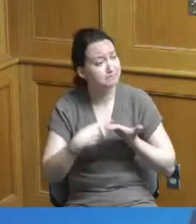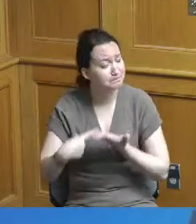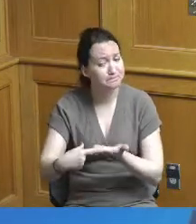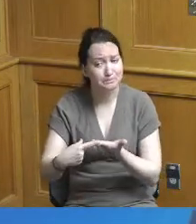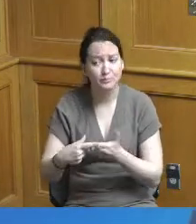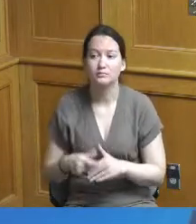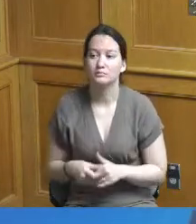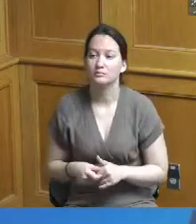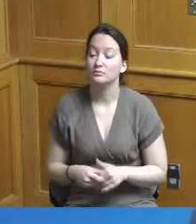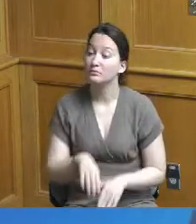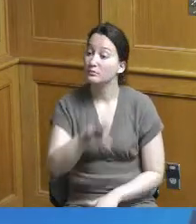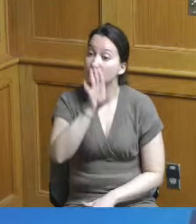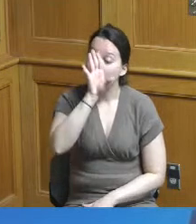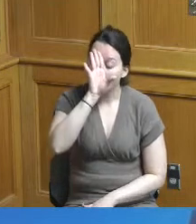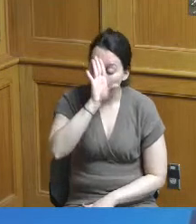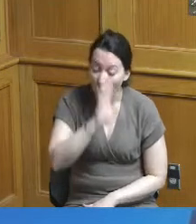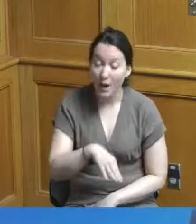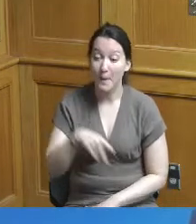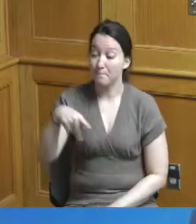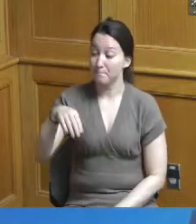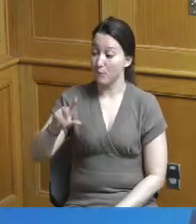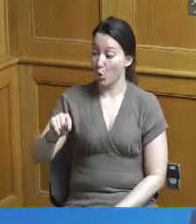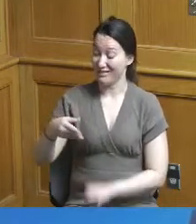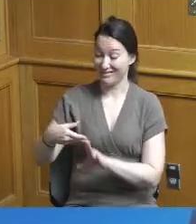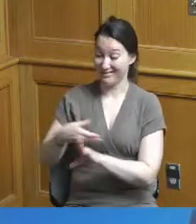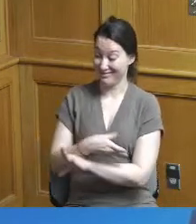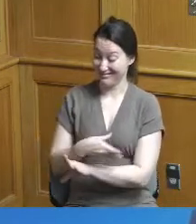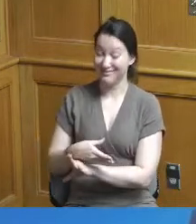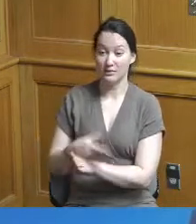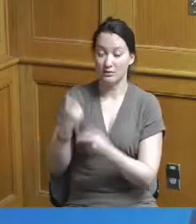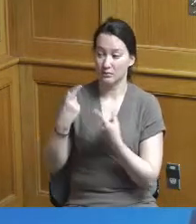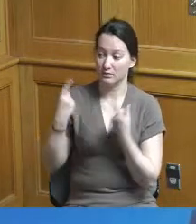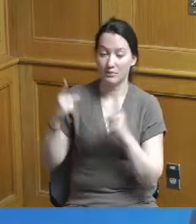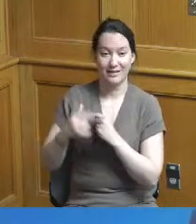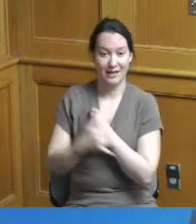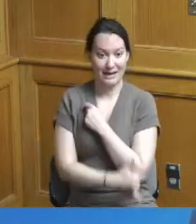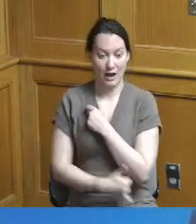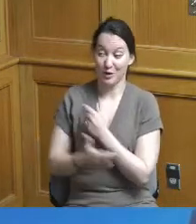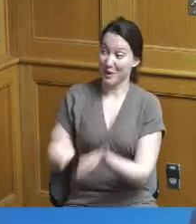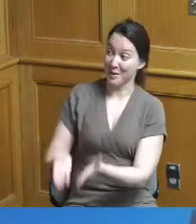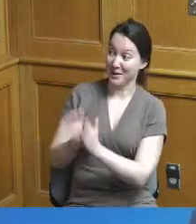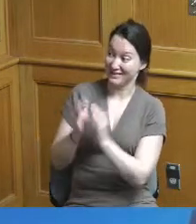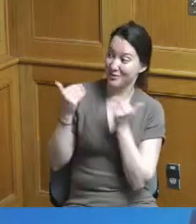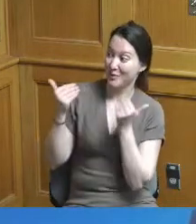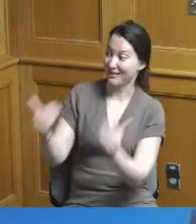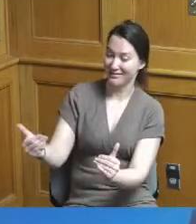given the fact that the port had Advanced this at the County's request and given the fact that had